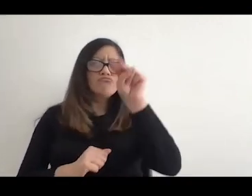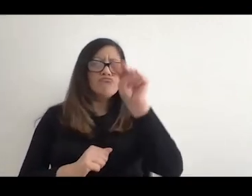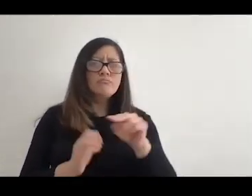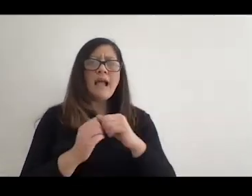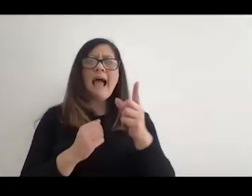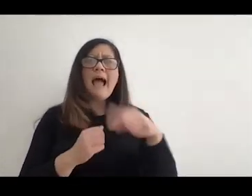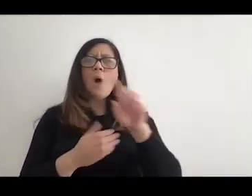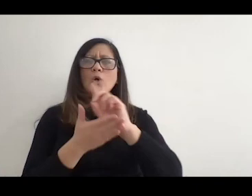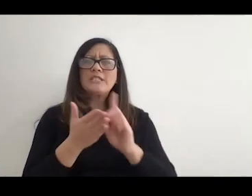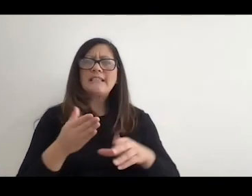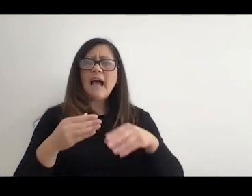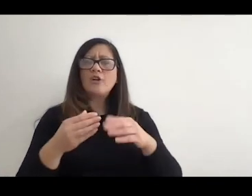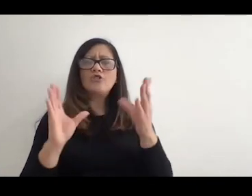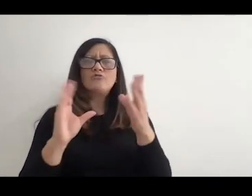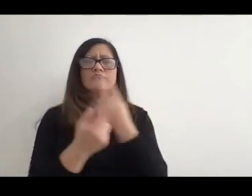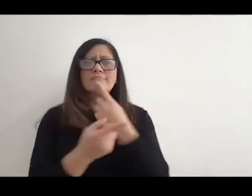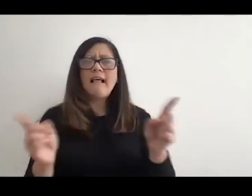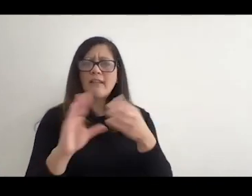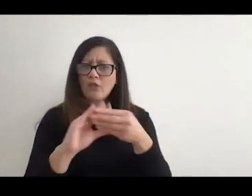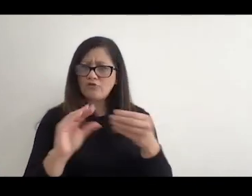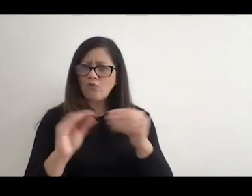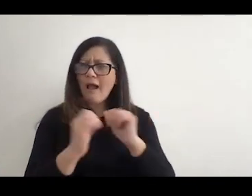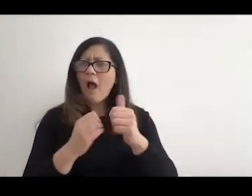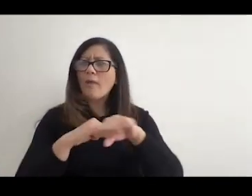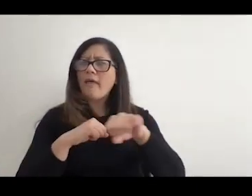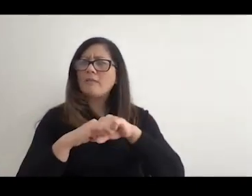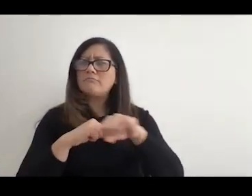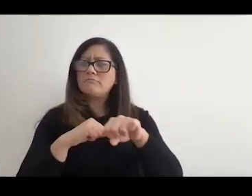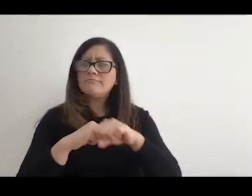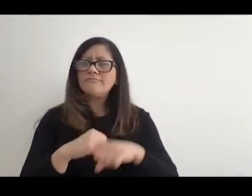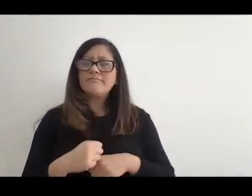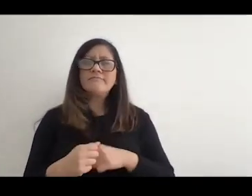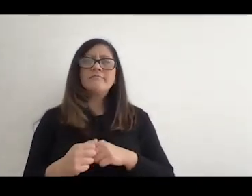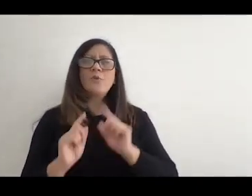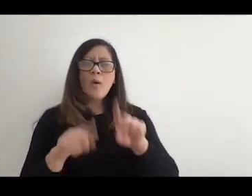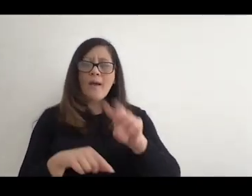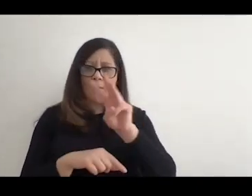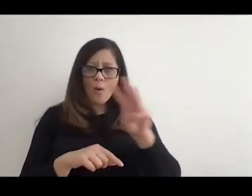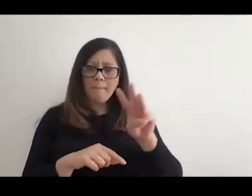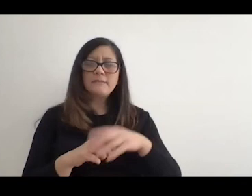How are they merchandizing it? I went to the website. And the banner at the top, of course,